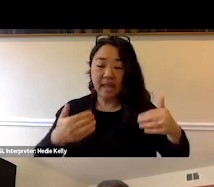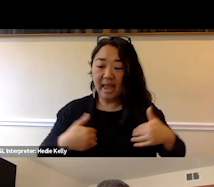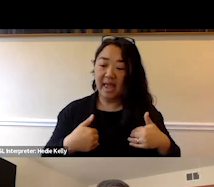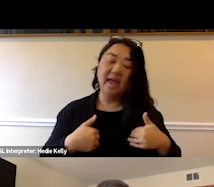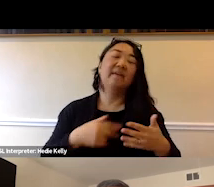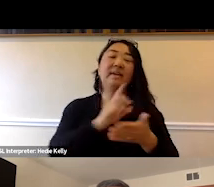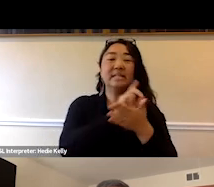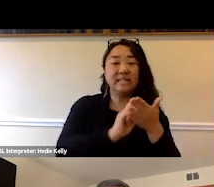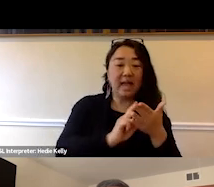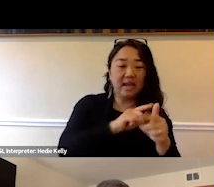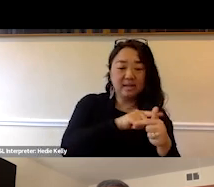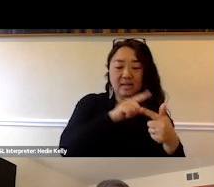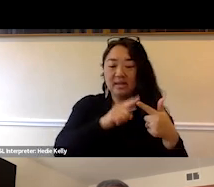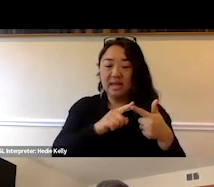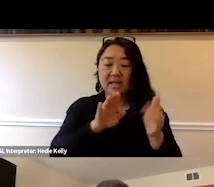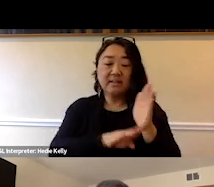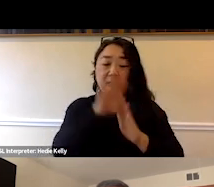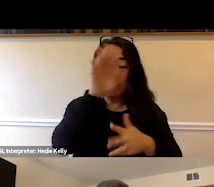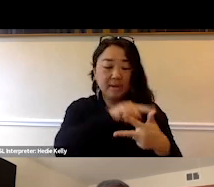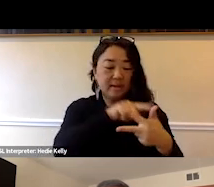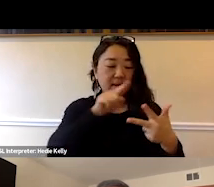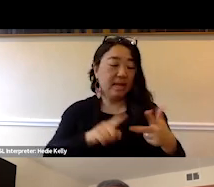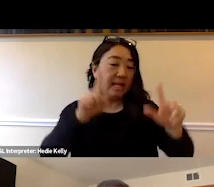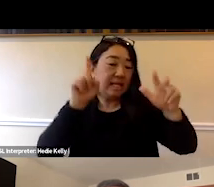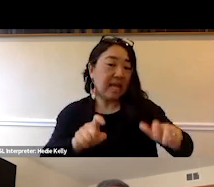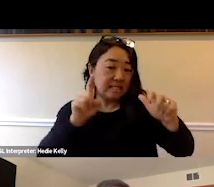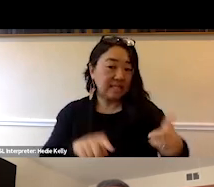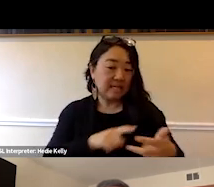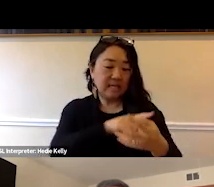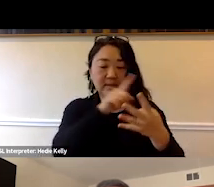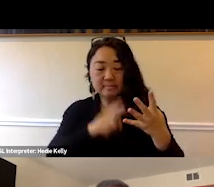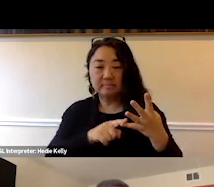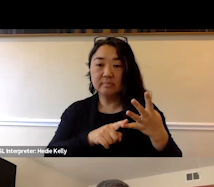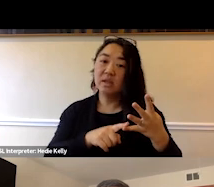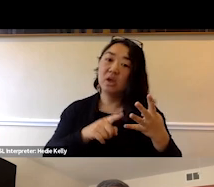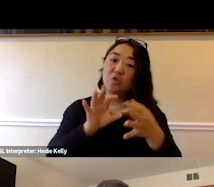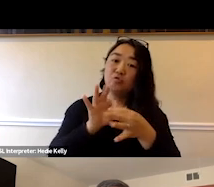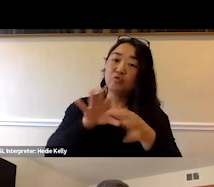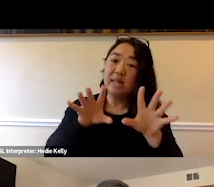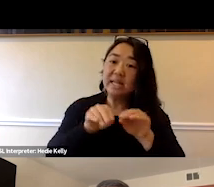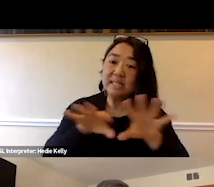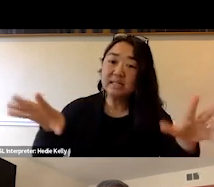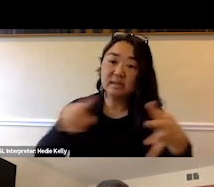then you have development, then you have testing, then you have release. And roll out to production, right?